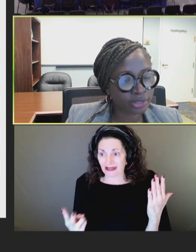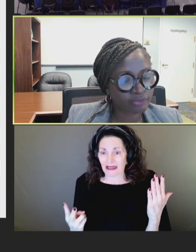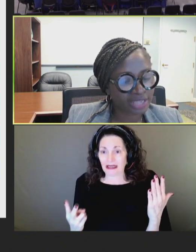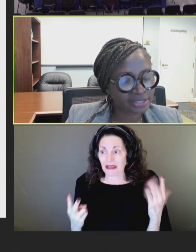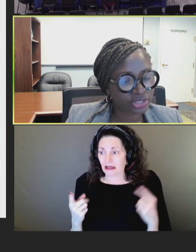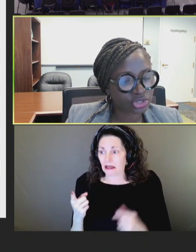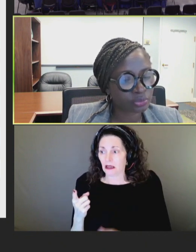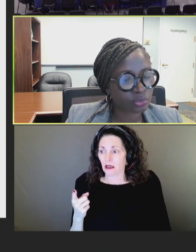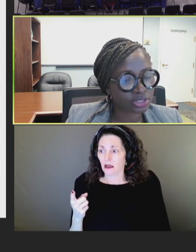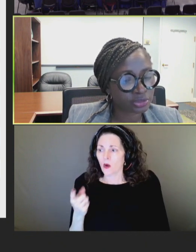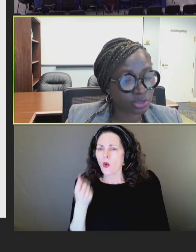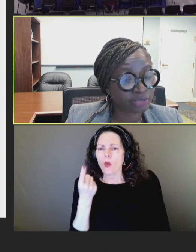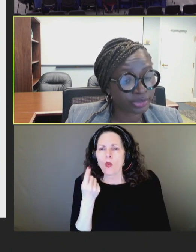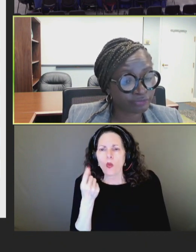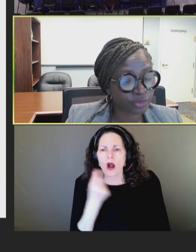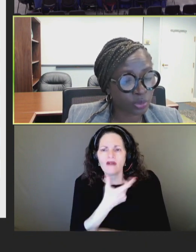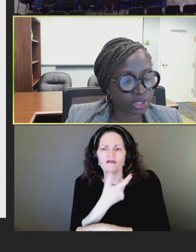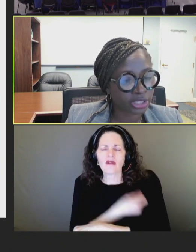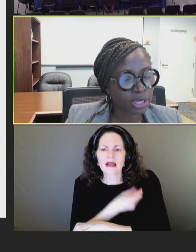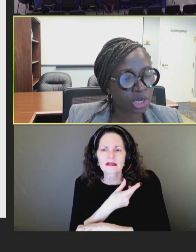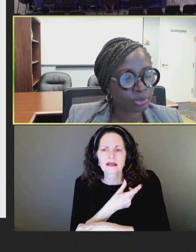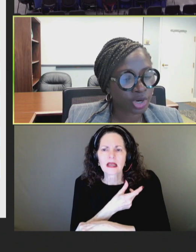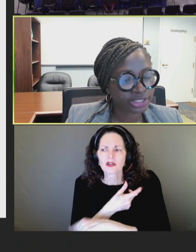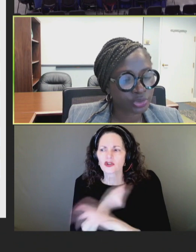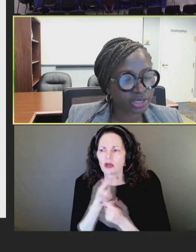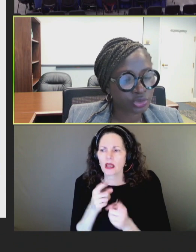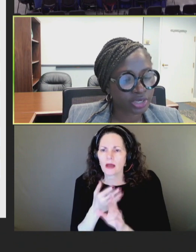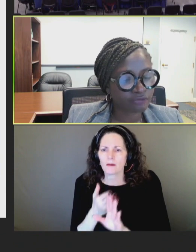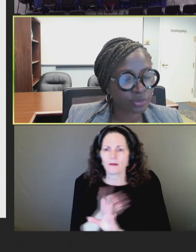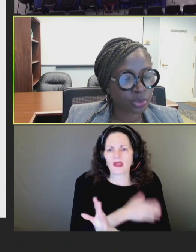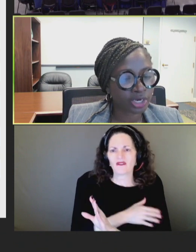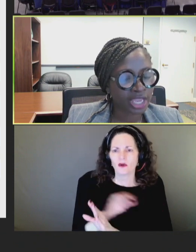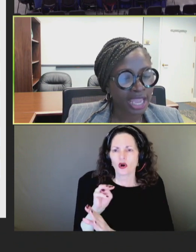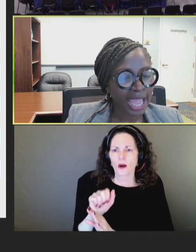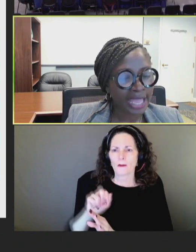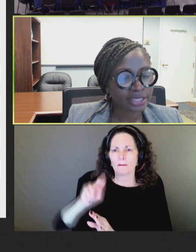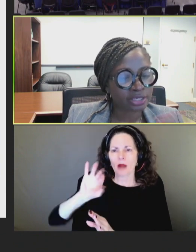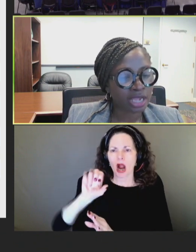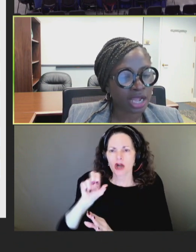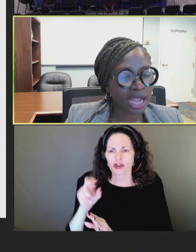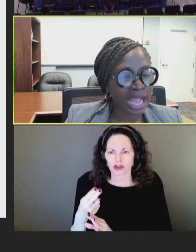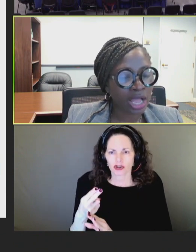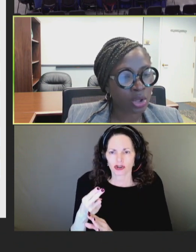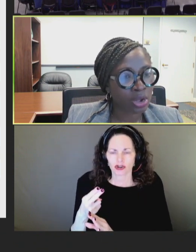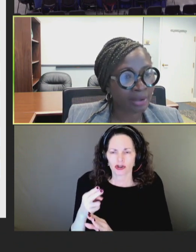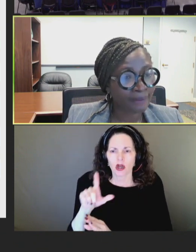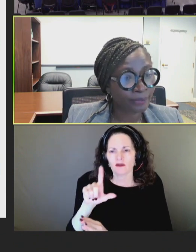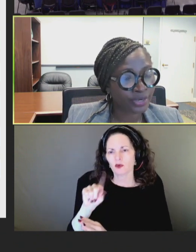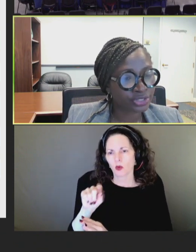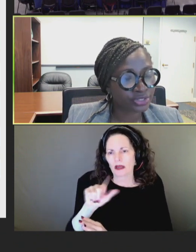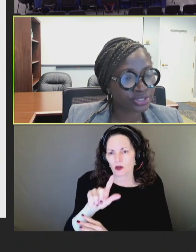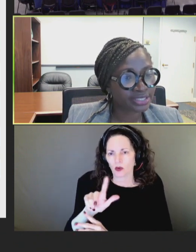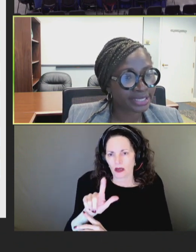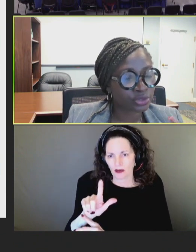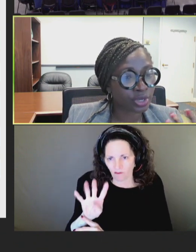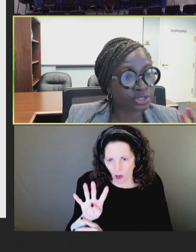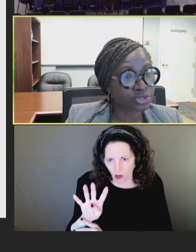what vaccination was what -- before March 2024, and how our operation just led to a